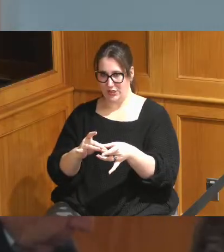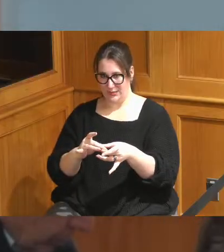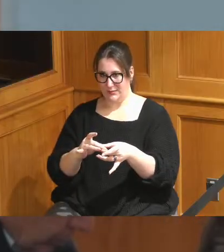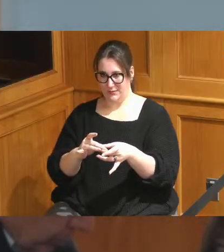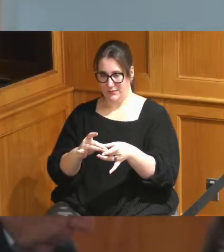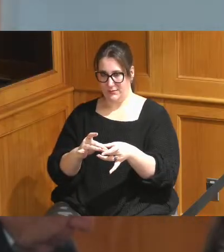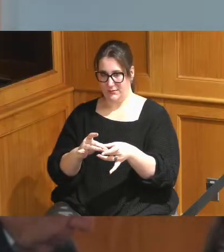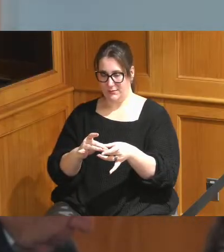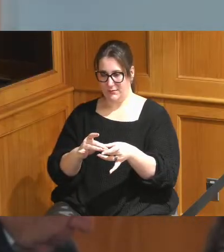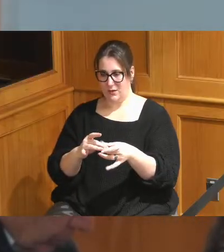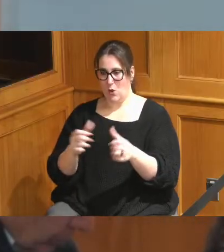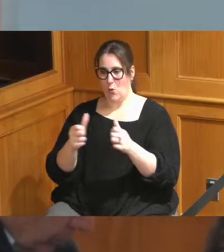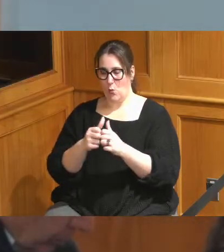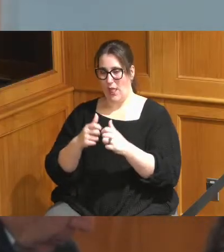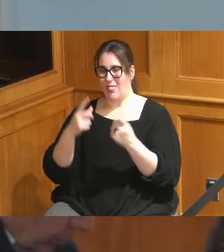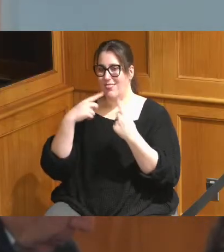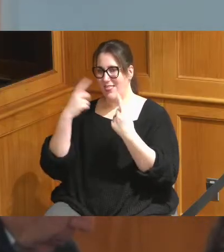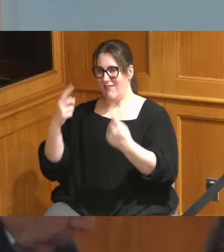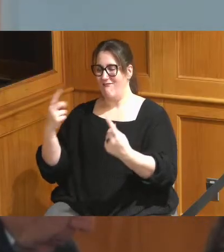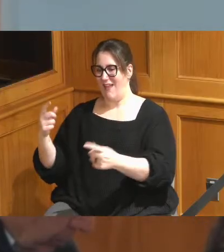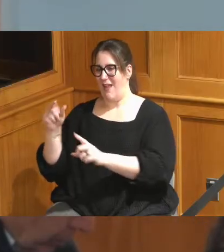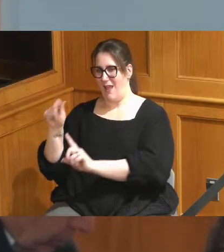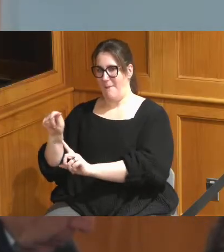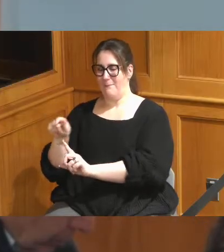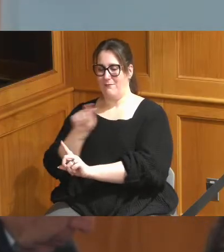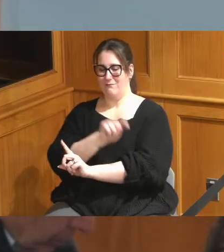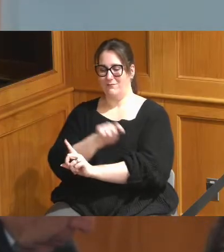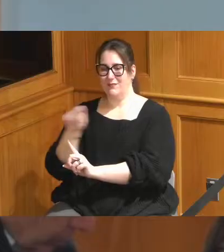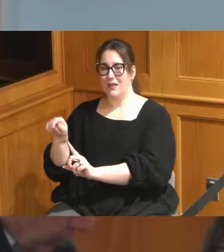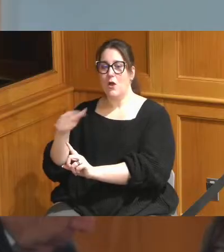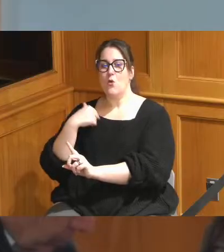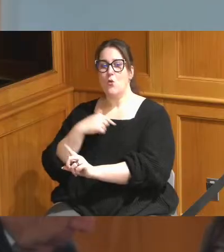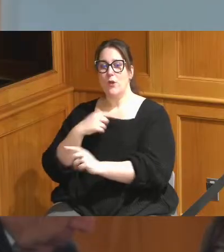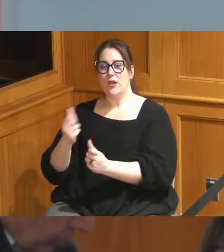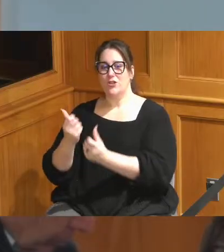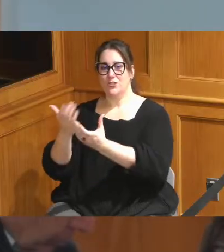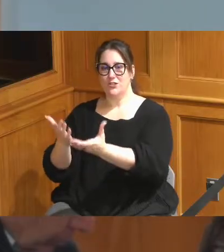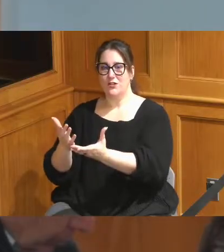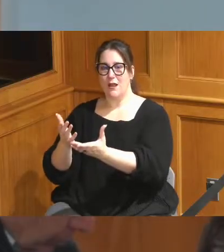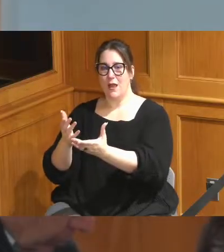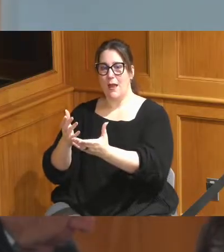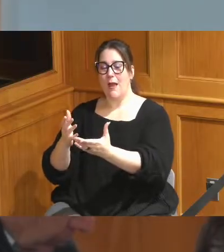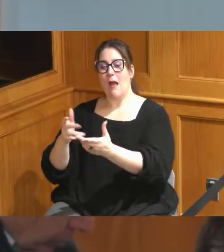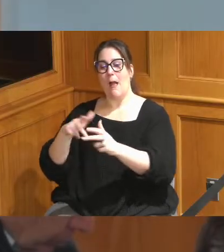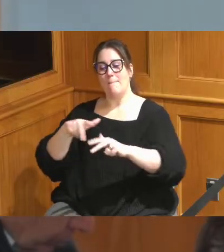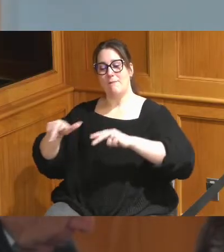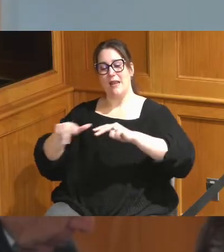black um, music walk of fame. Um, we are proposing also a pedestrian connection over Vine Street to